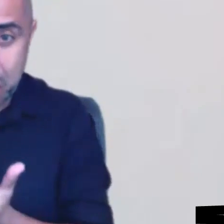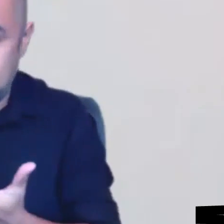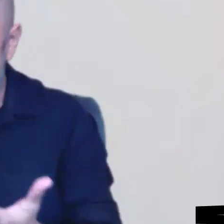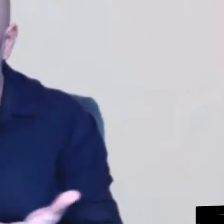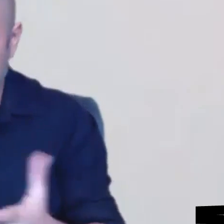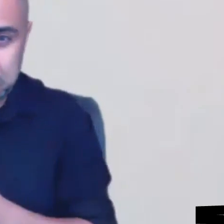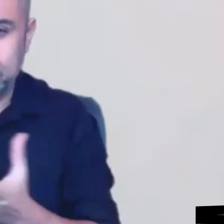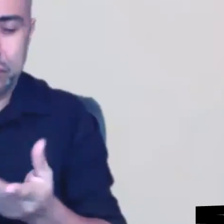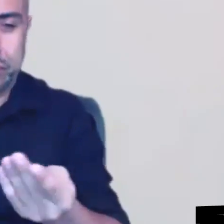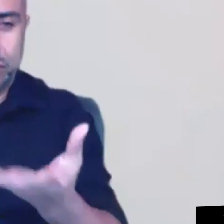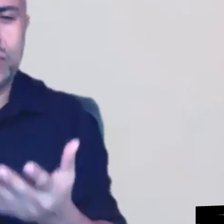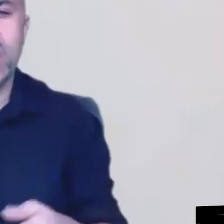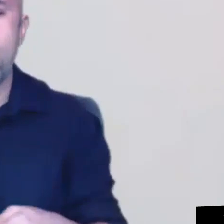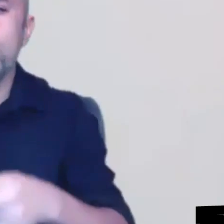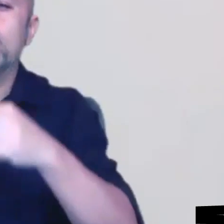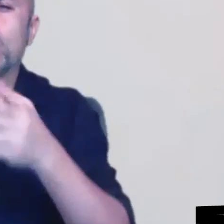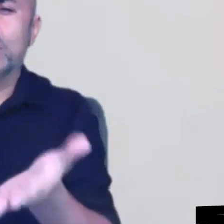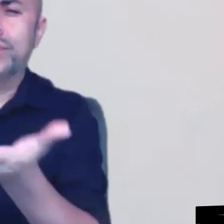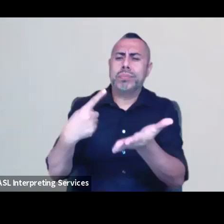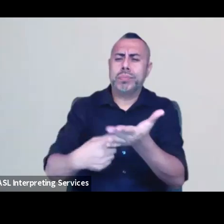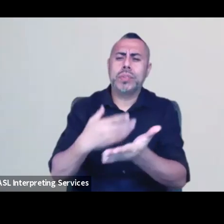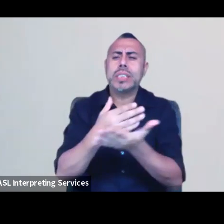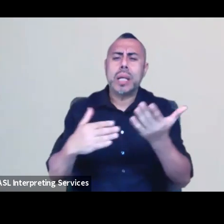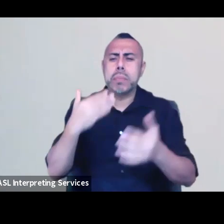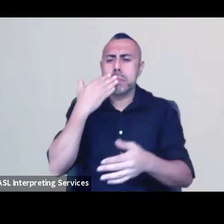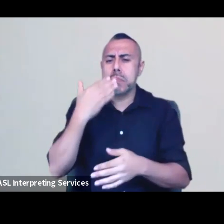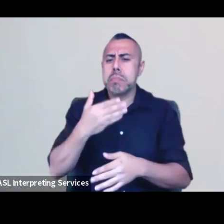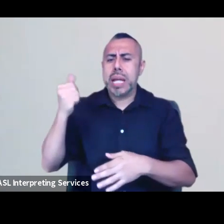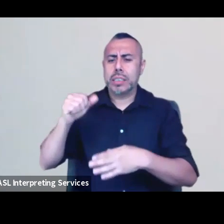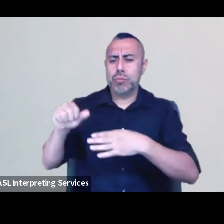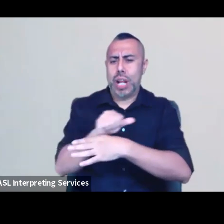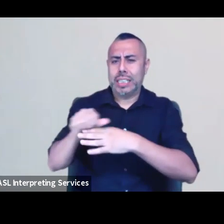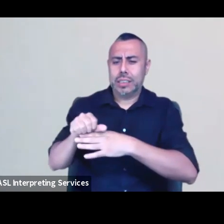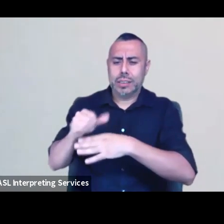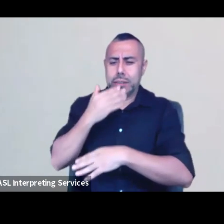about some best practices for moving your work